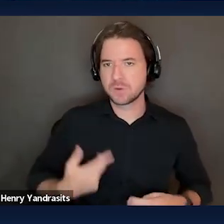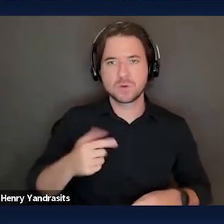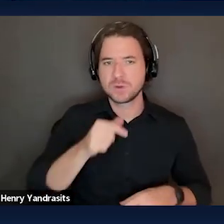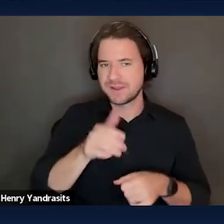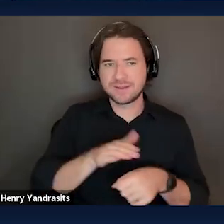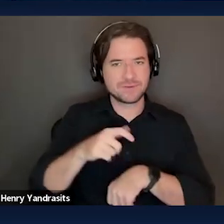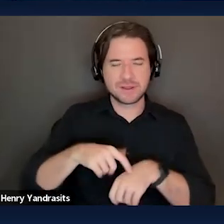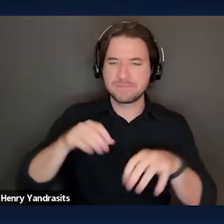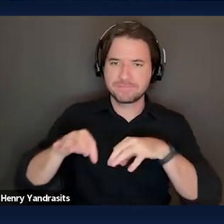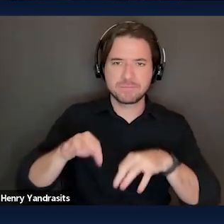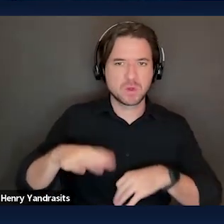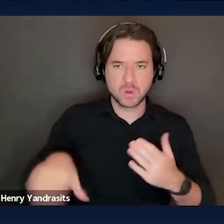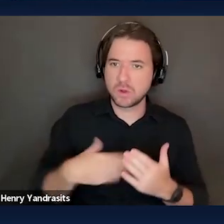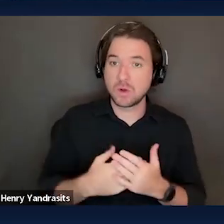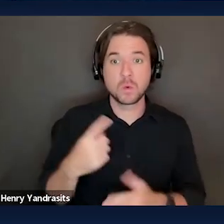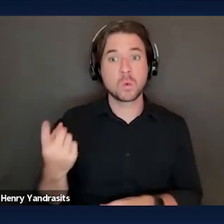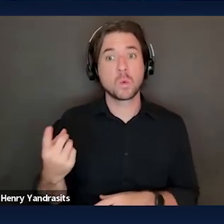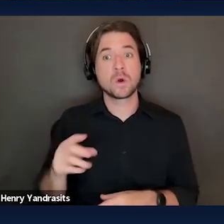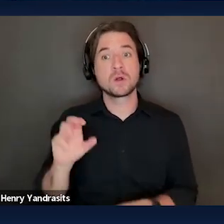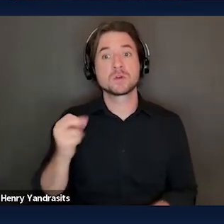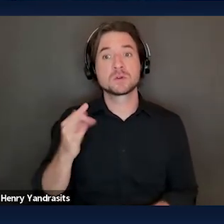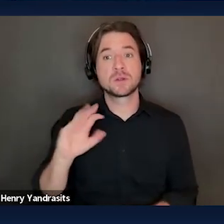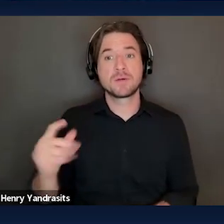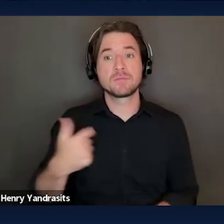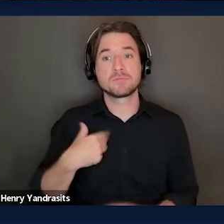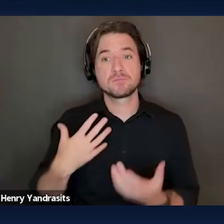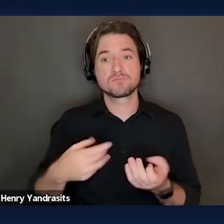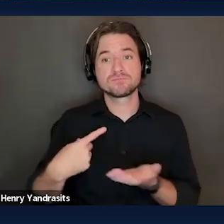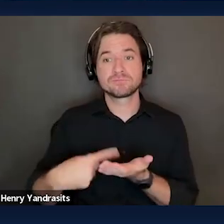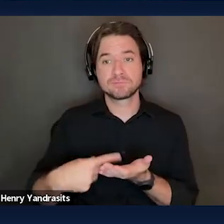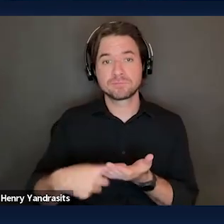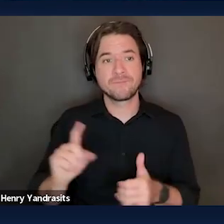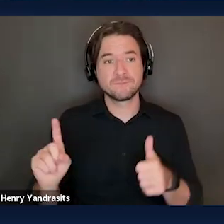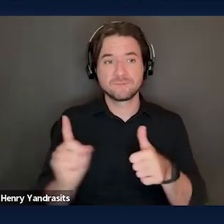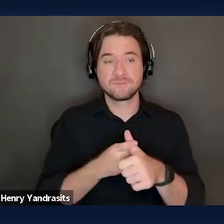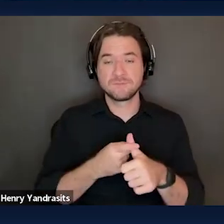But one of the shifts that I want to talk about is the first one.